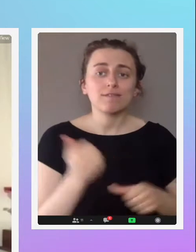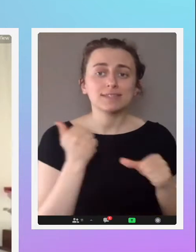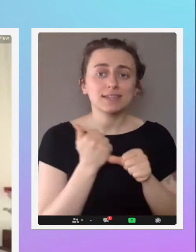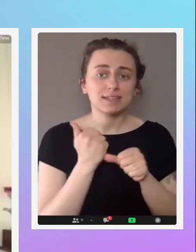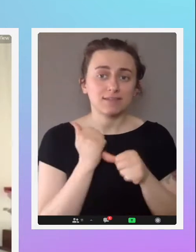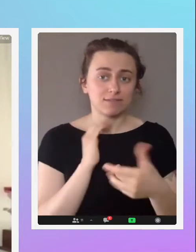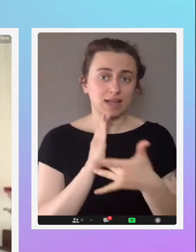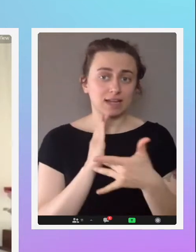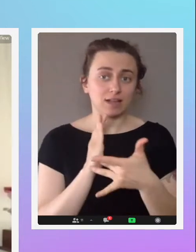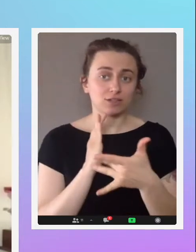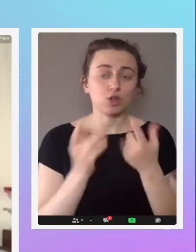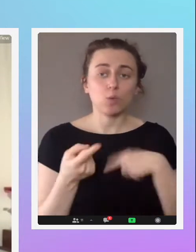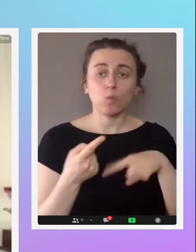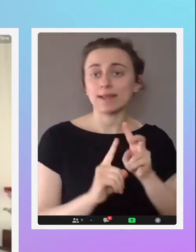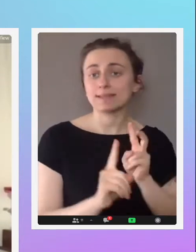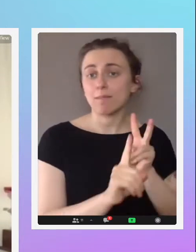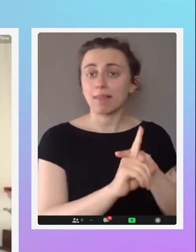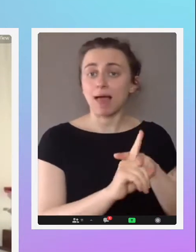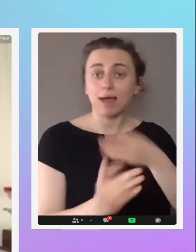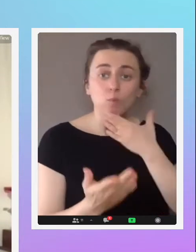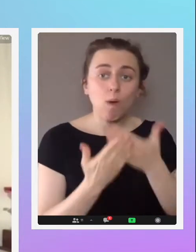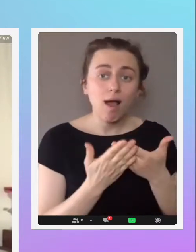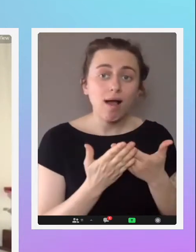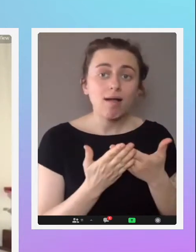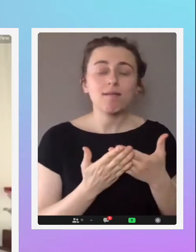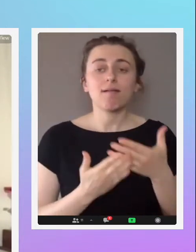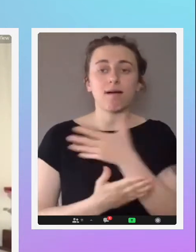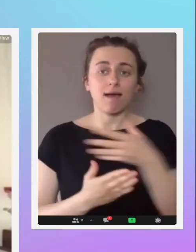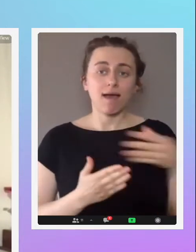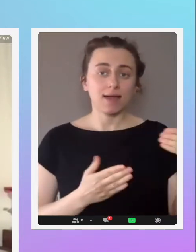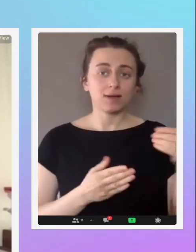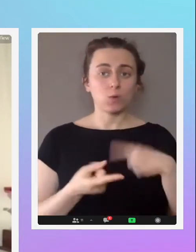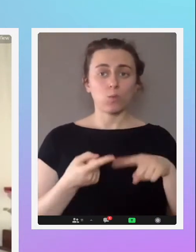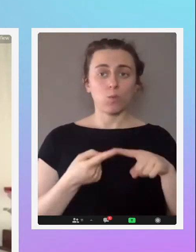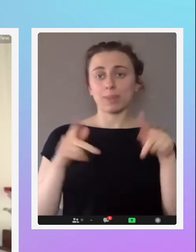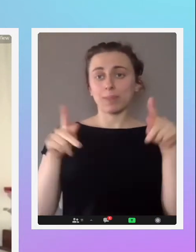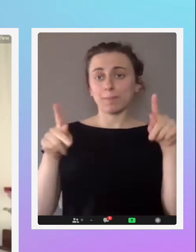when it's applied well and when the person who's using it